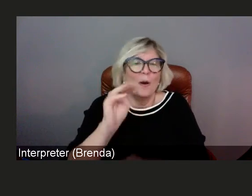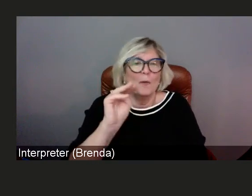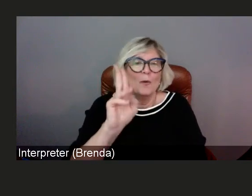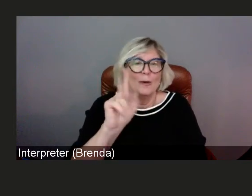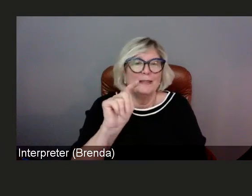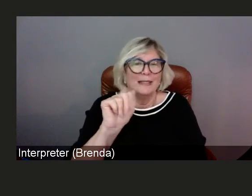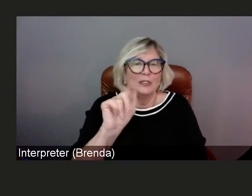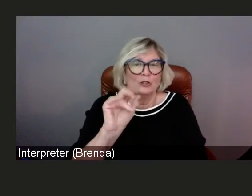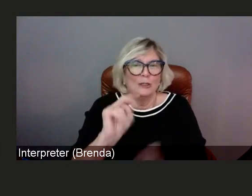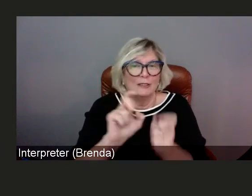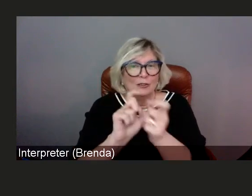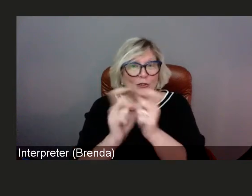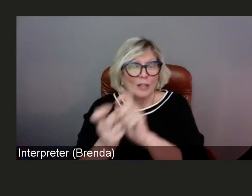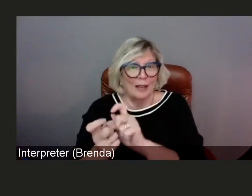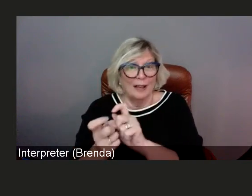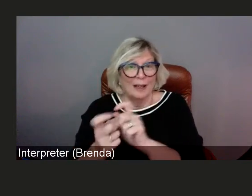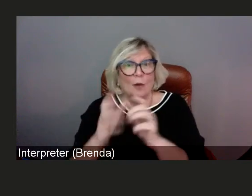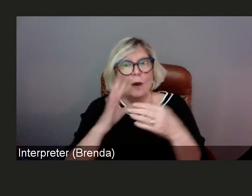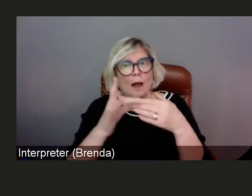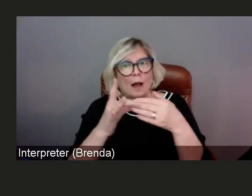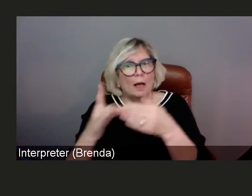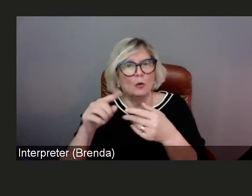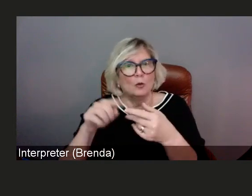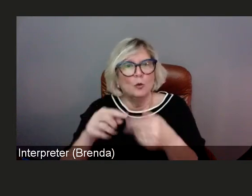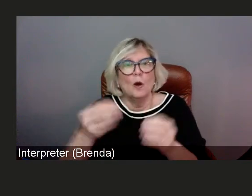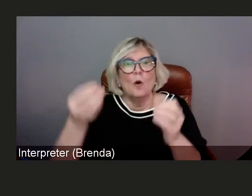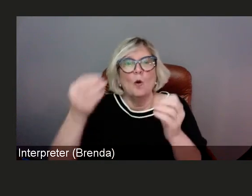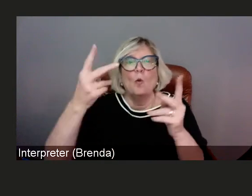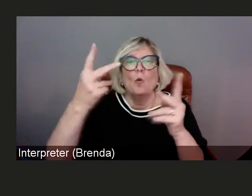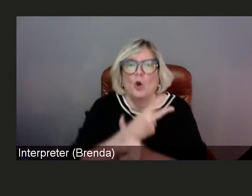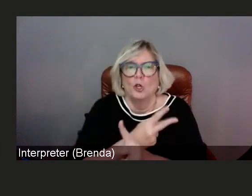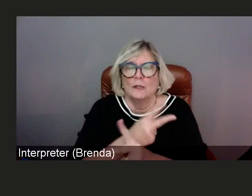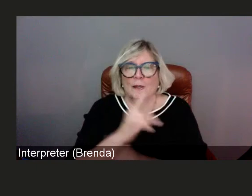a hardier virus that actually can become in certain cases